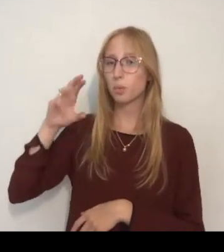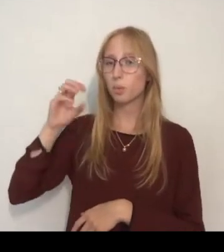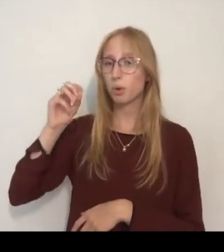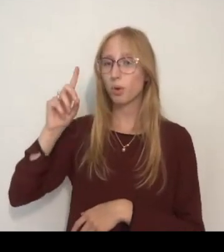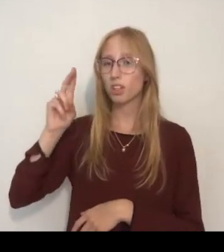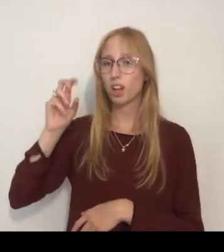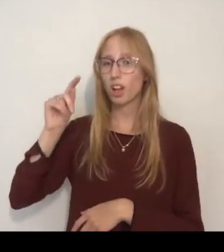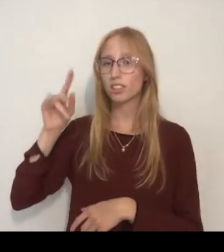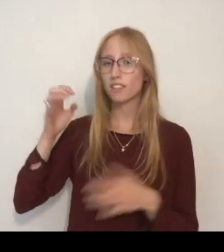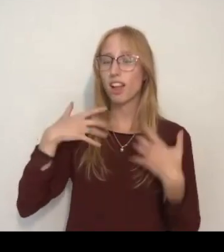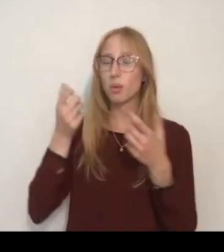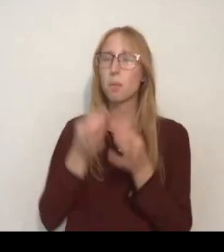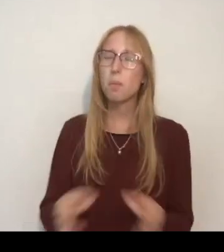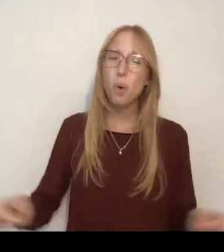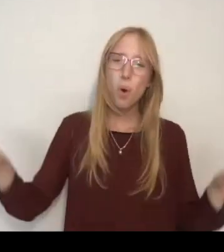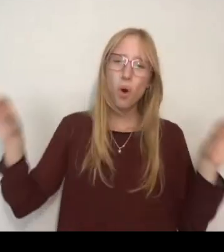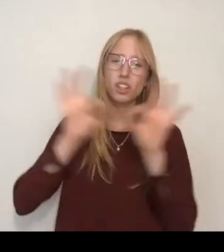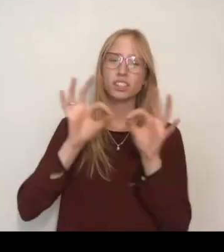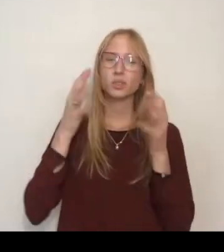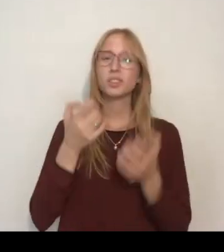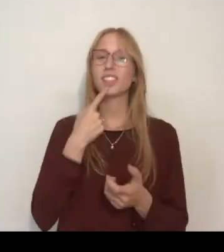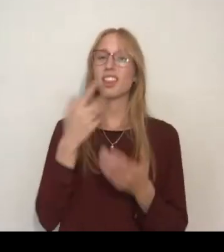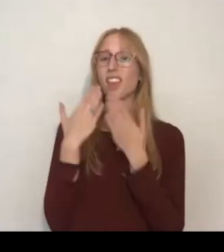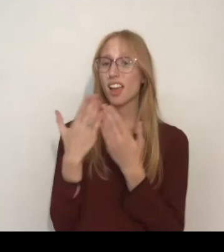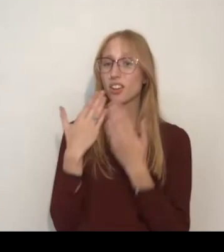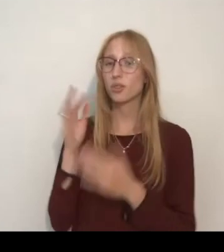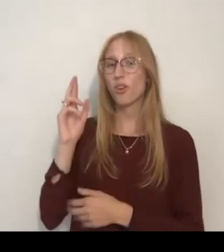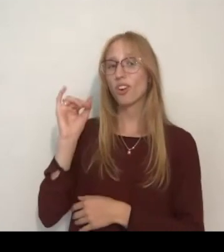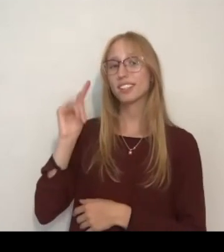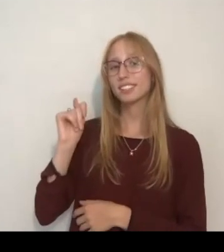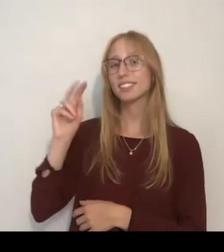deaf women's reproductive health is very important. So I just want to say thank you to the RIT